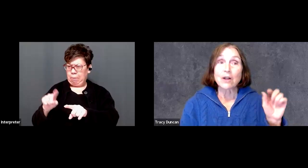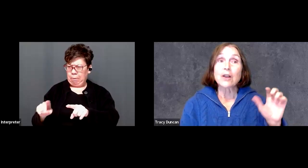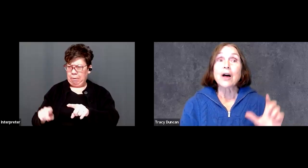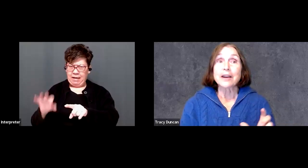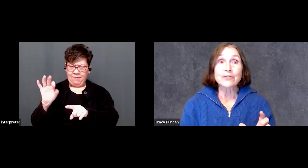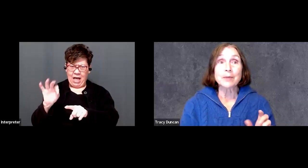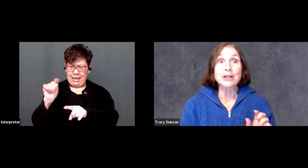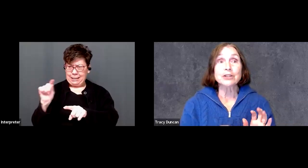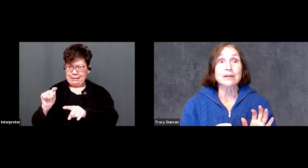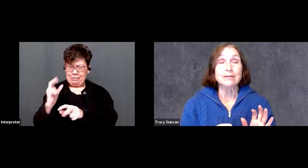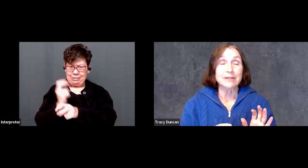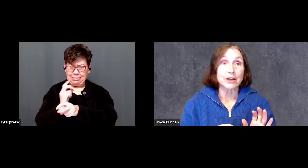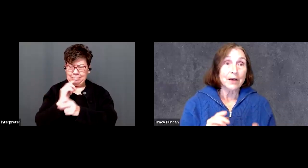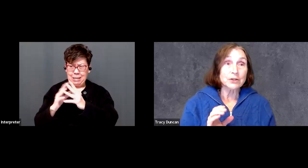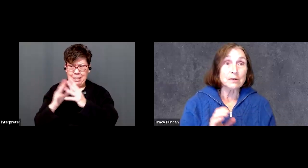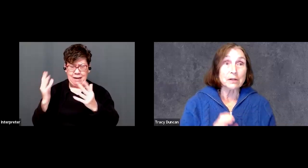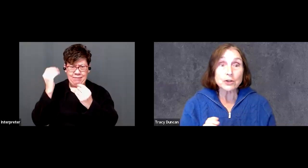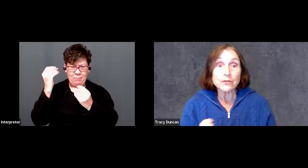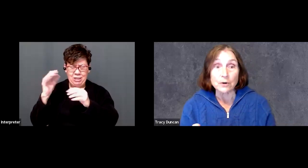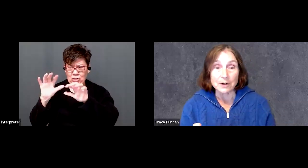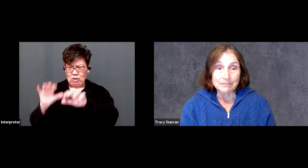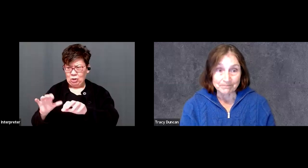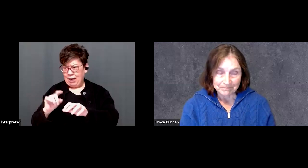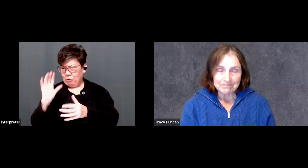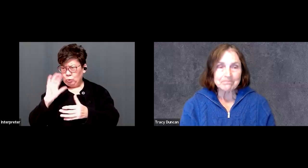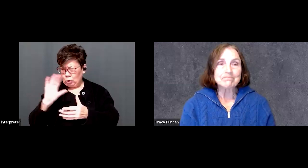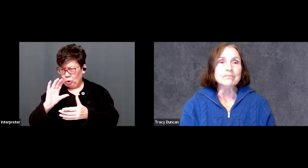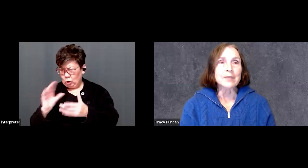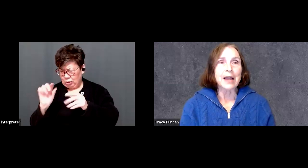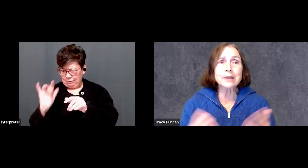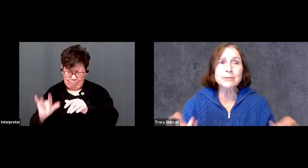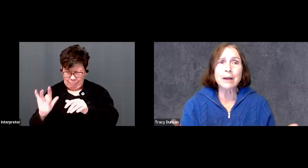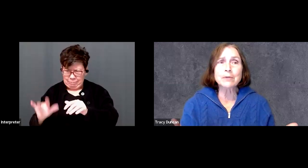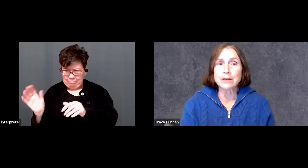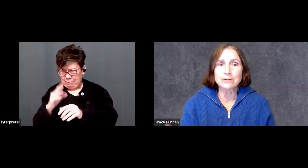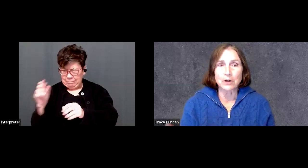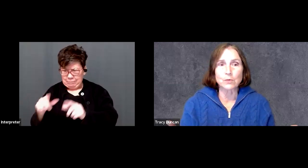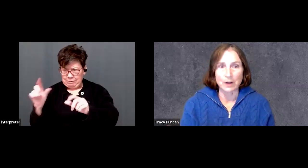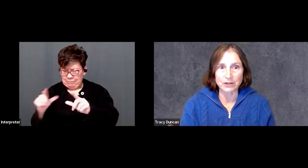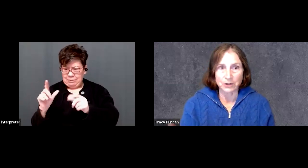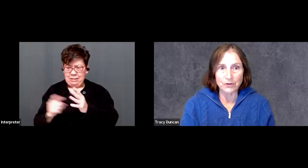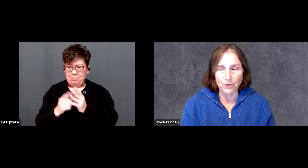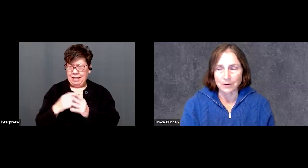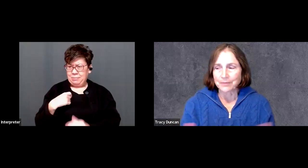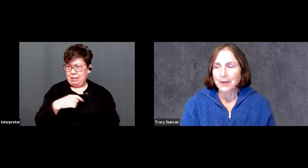There's a lot of information that you have to search for, and sometimes we don't know what to look for.